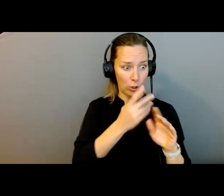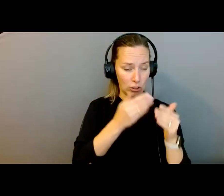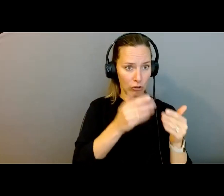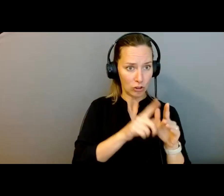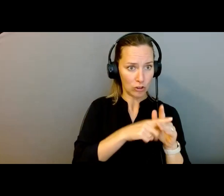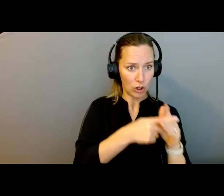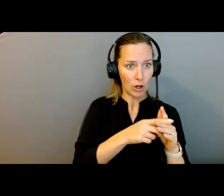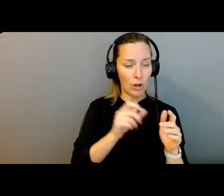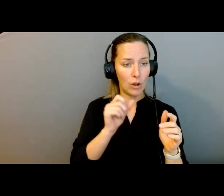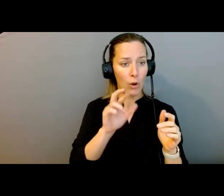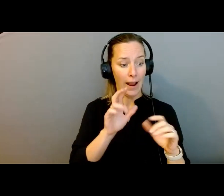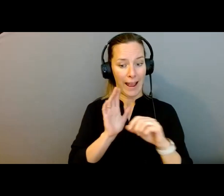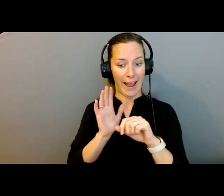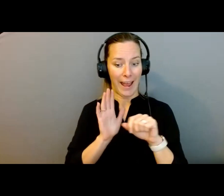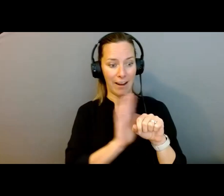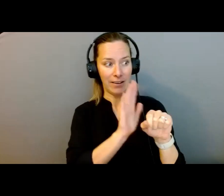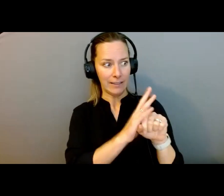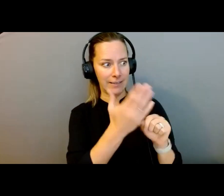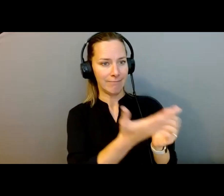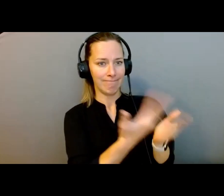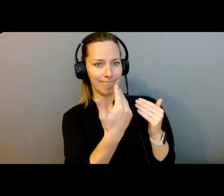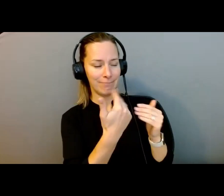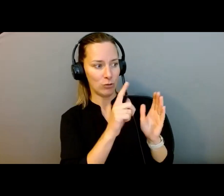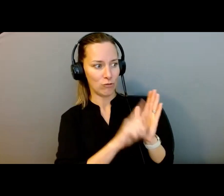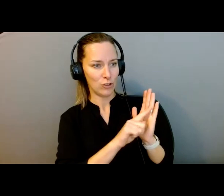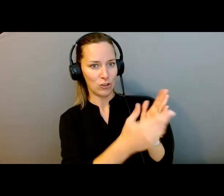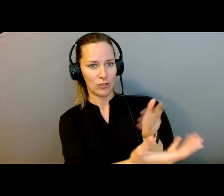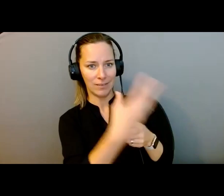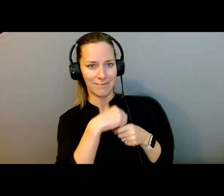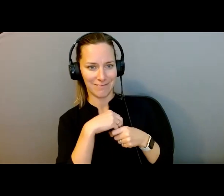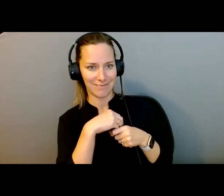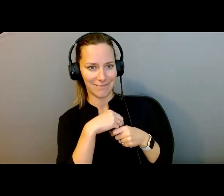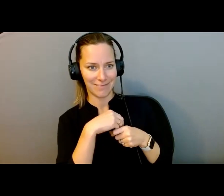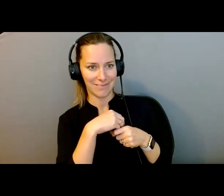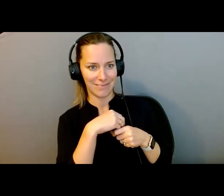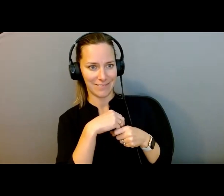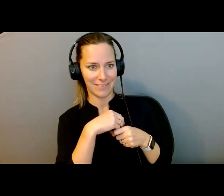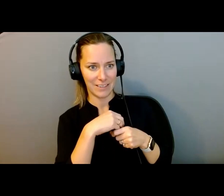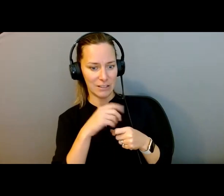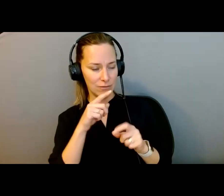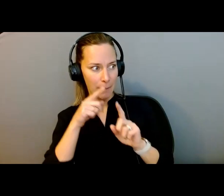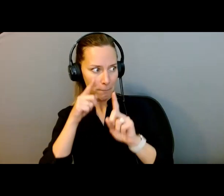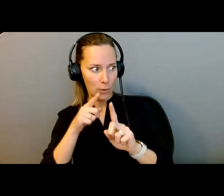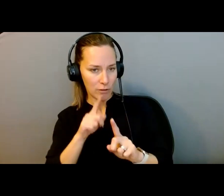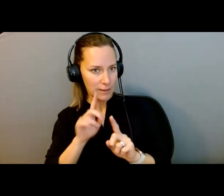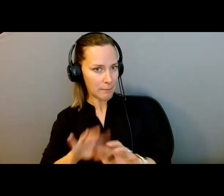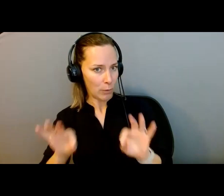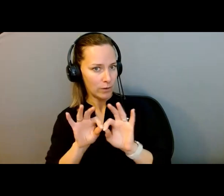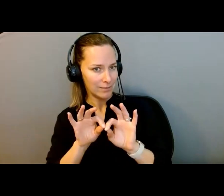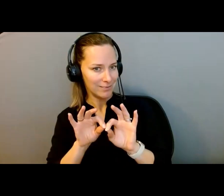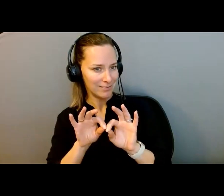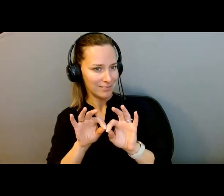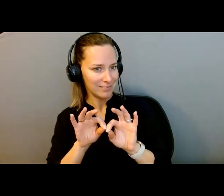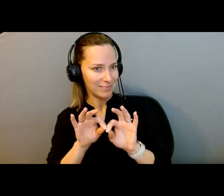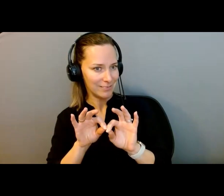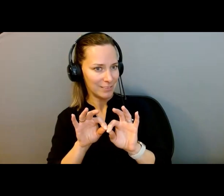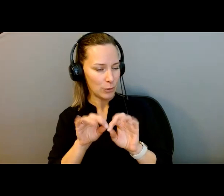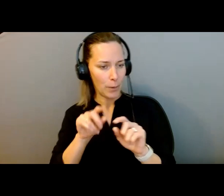researchers, addressing the things that are really pivotal are two ways, different sides to go about